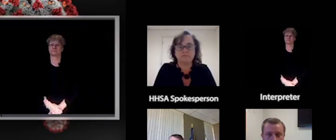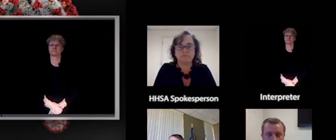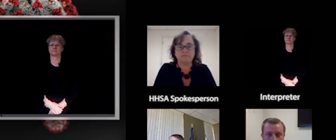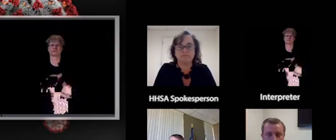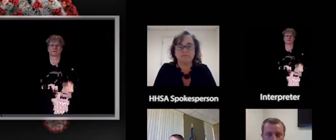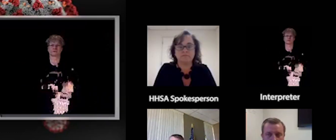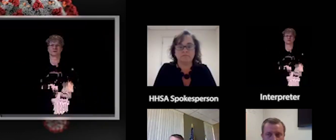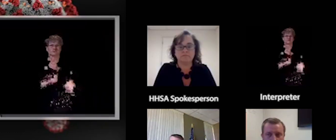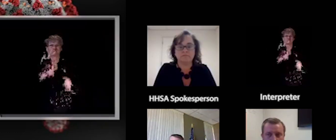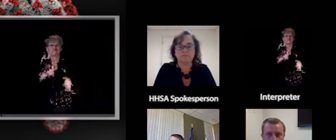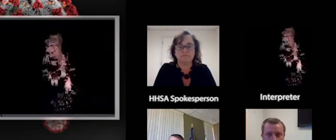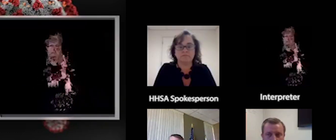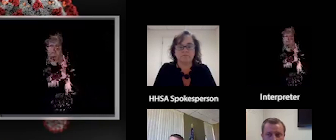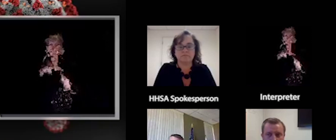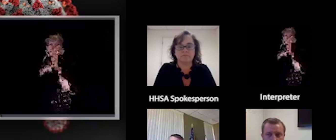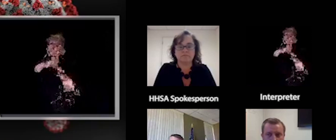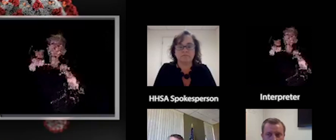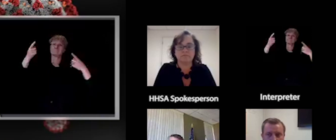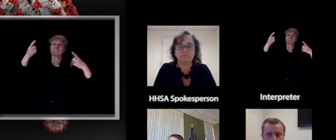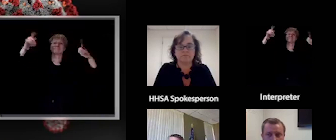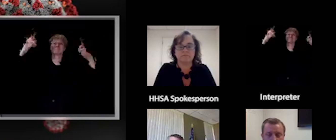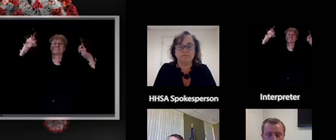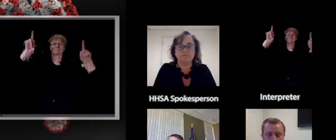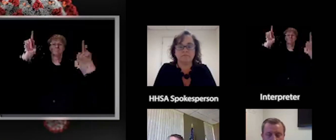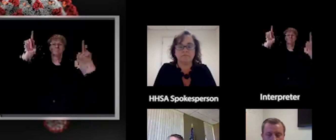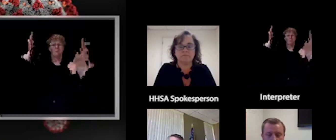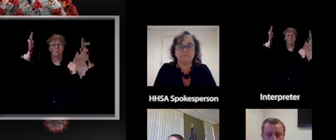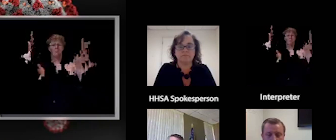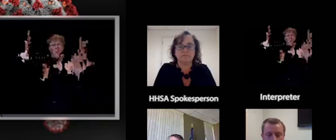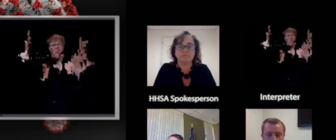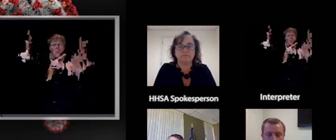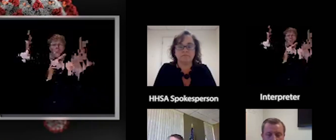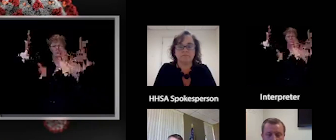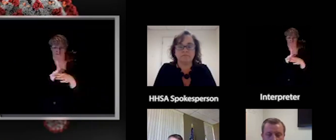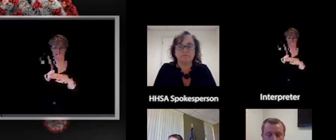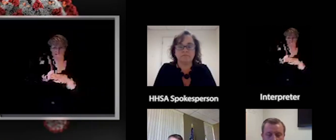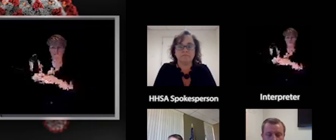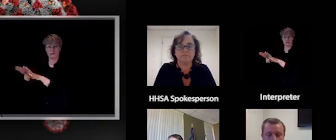We’ve got almost all of our businesses open in Shasta County, which is a great thing.